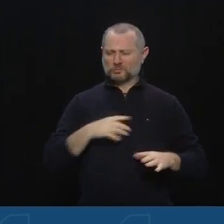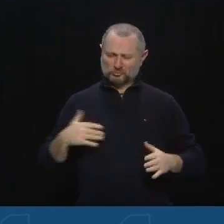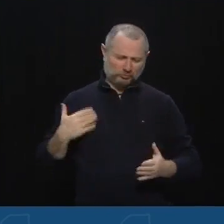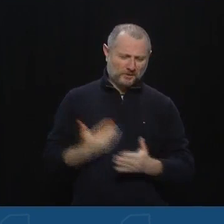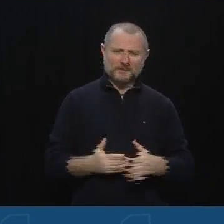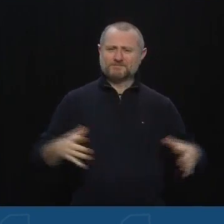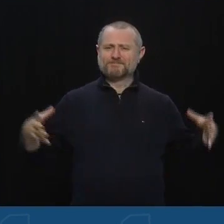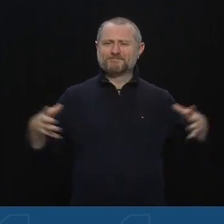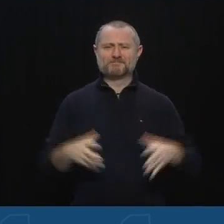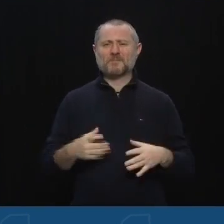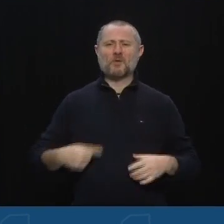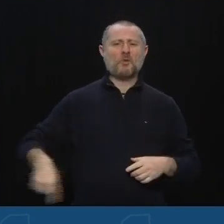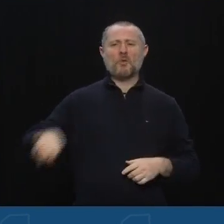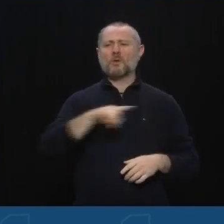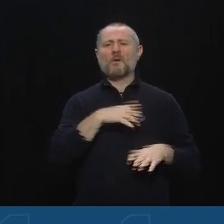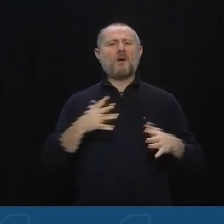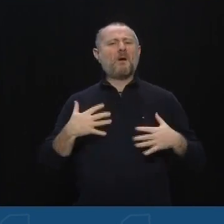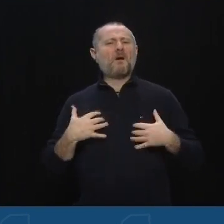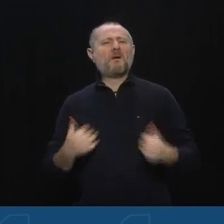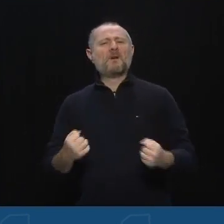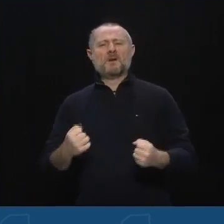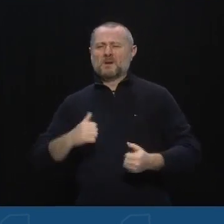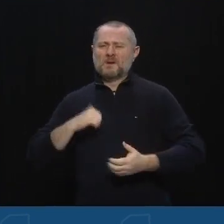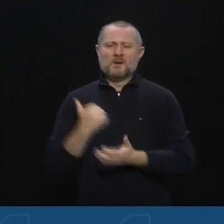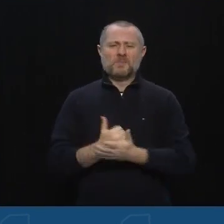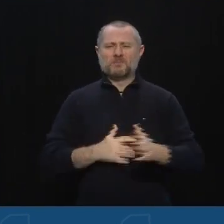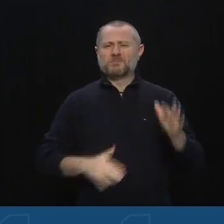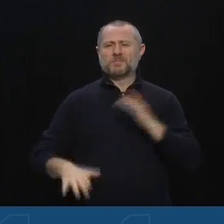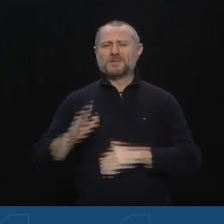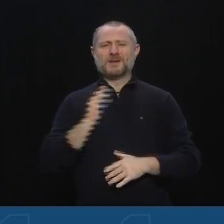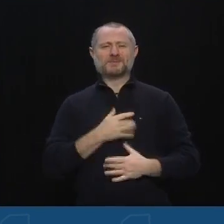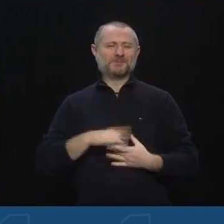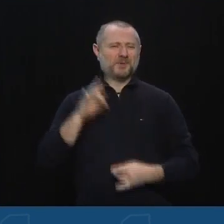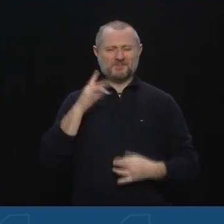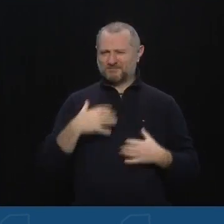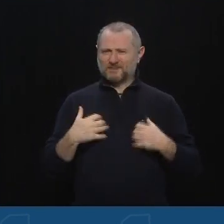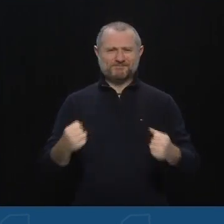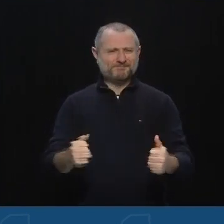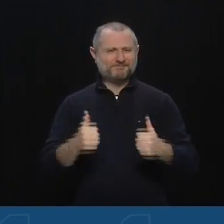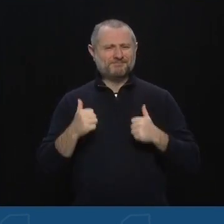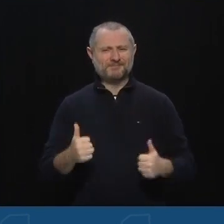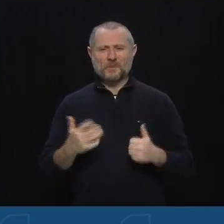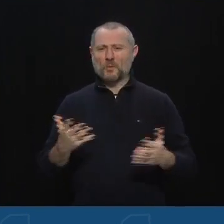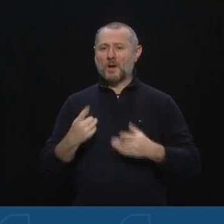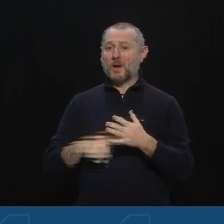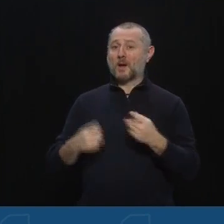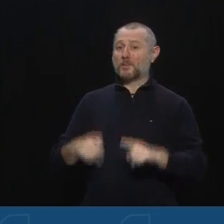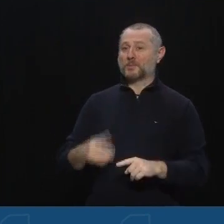BECAUSE LADIES AND GENTLEMEN, THE CALF VARY HAVE RIVED. THESE ARE THE PEOPLE THAT ARE LIFTING OUR SPIRITS AND I WANT